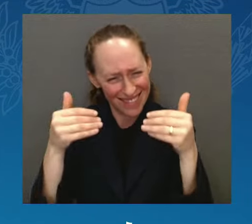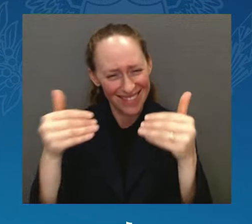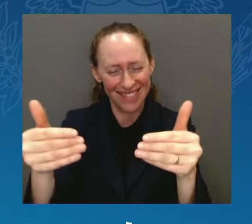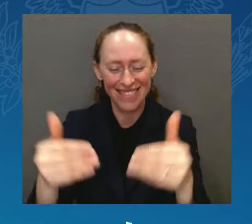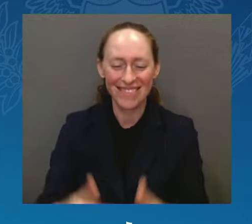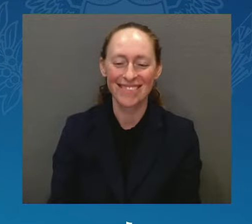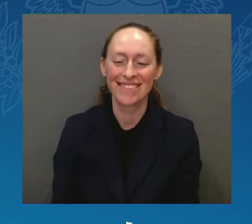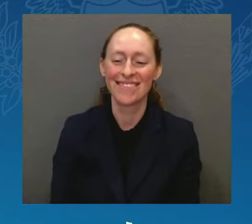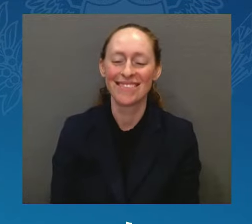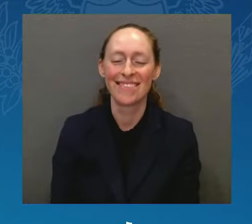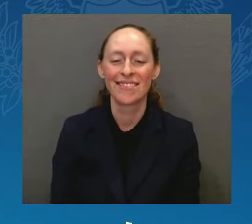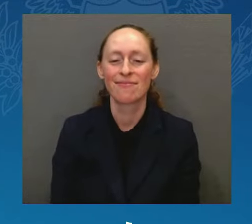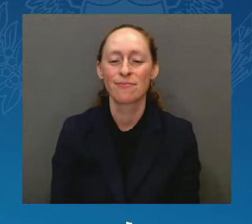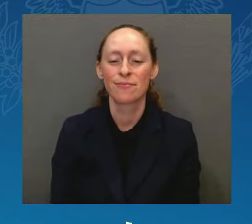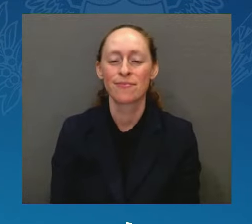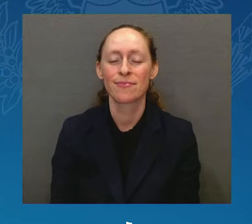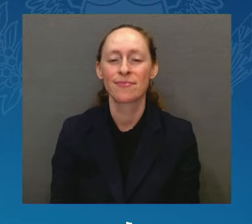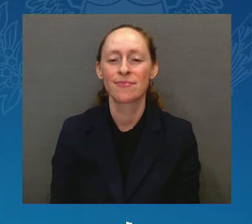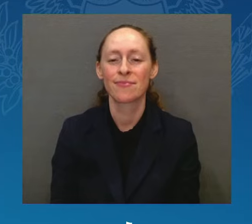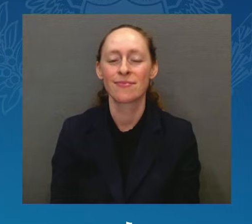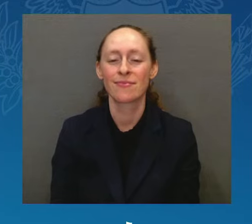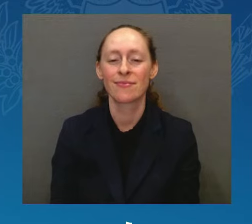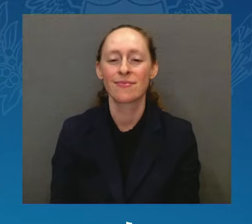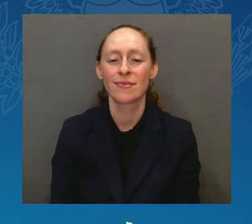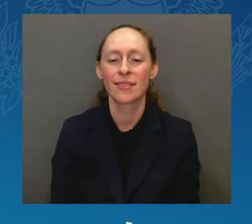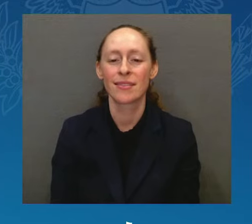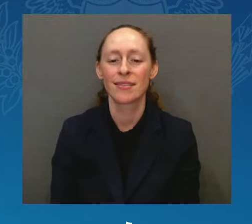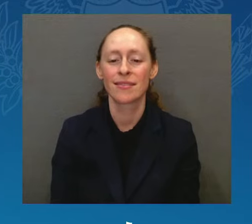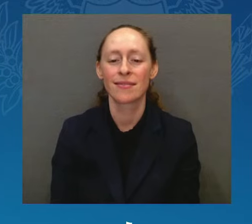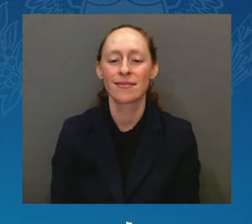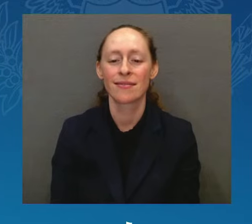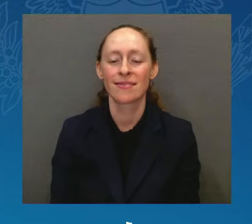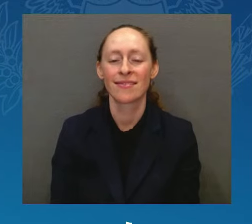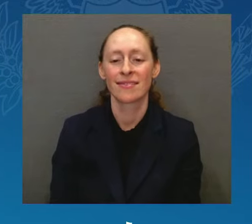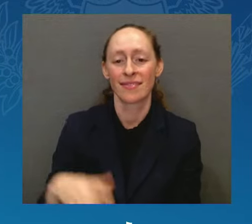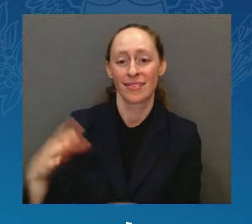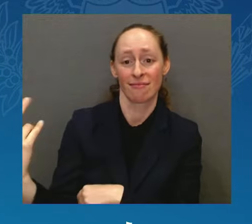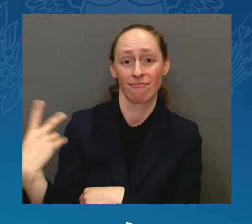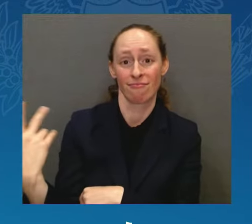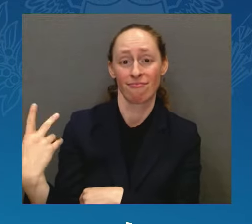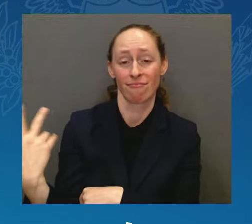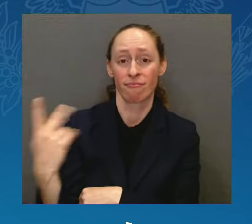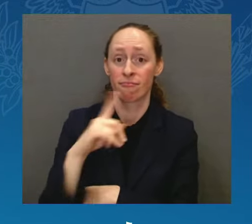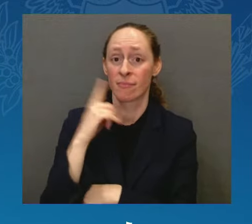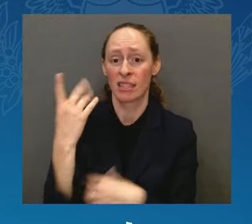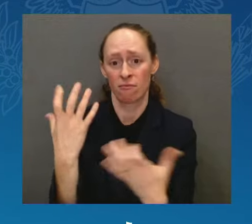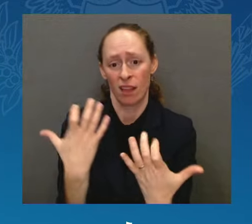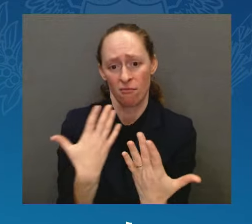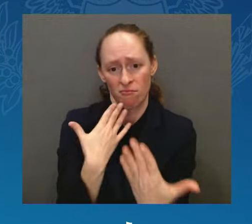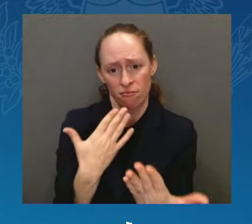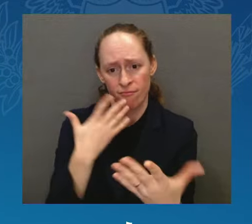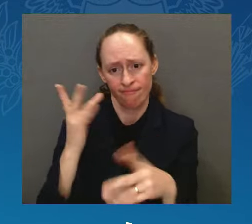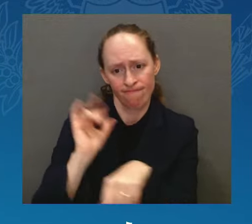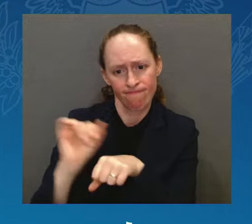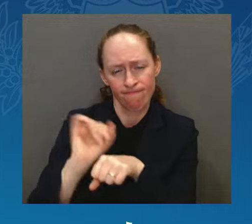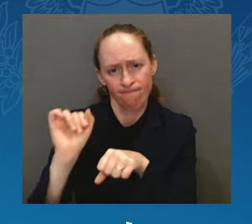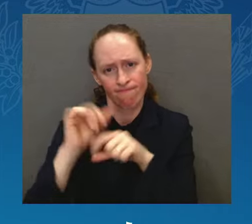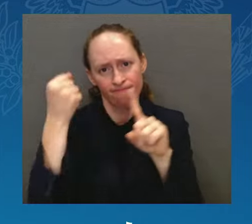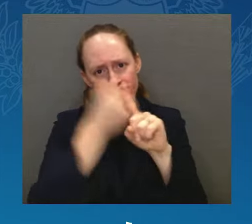he and I are grateful for your tireless work for the American people and for your friendship. So thank you for joining us here today.